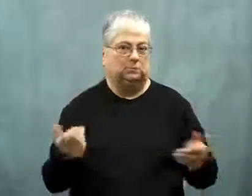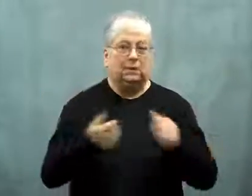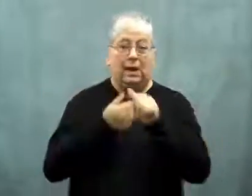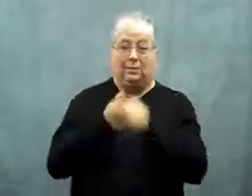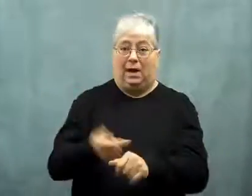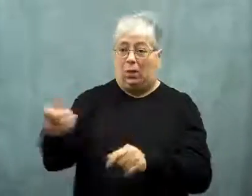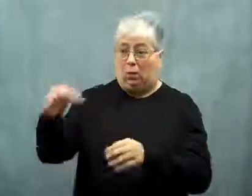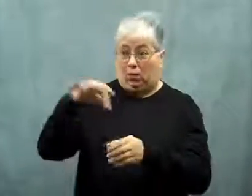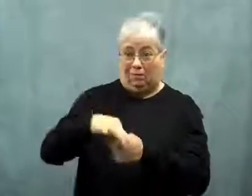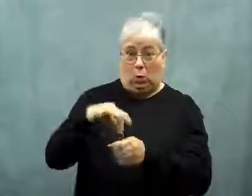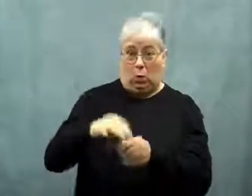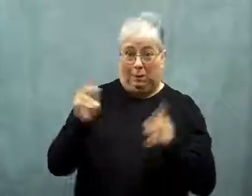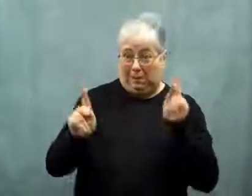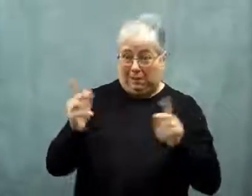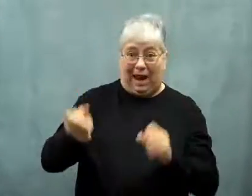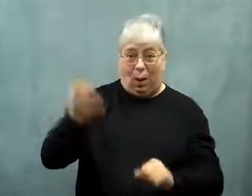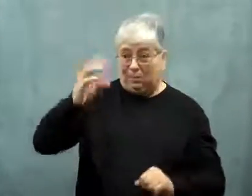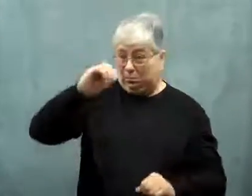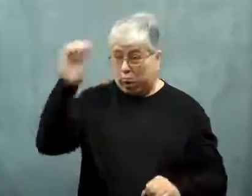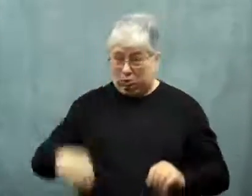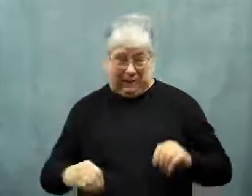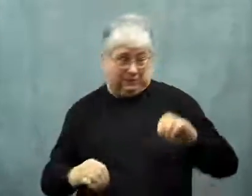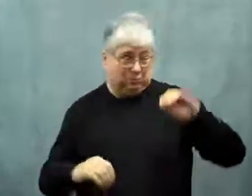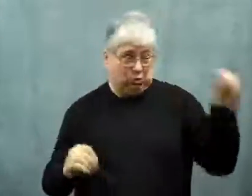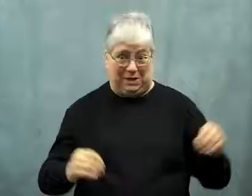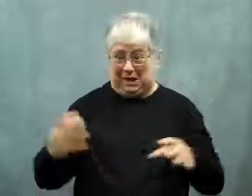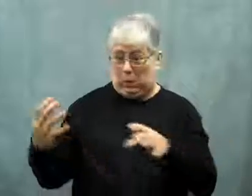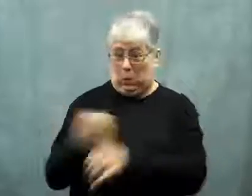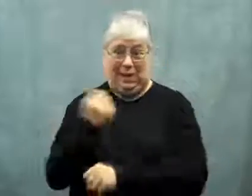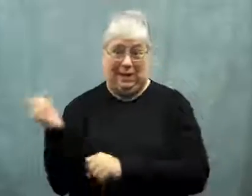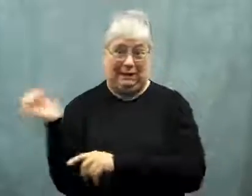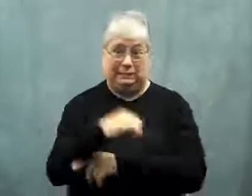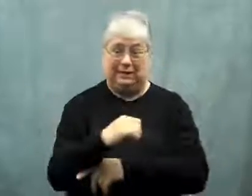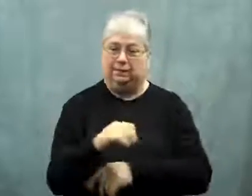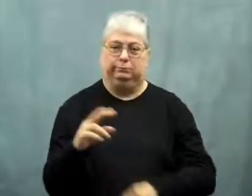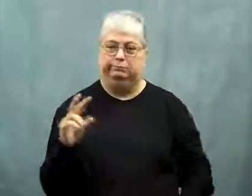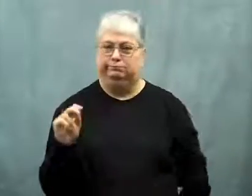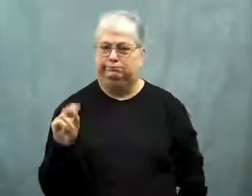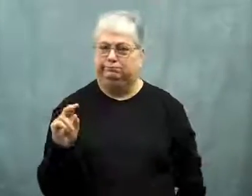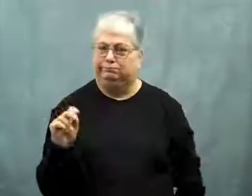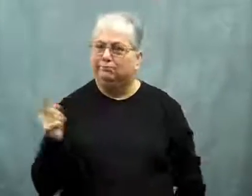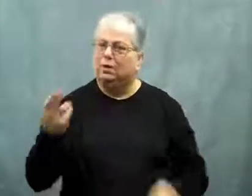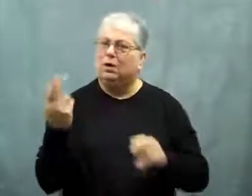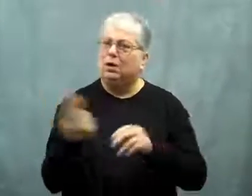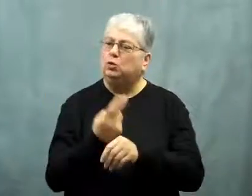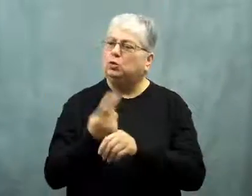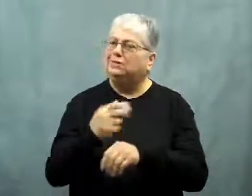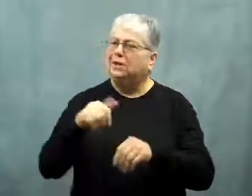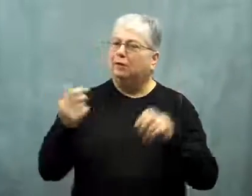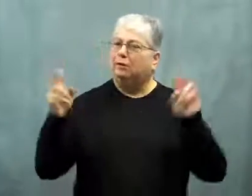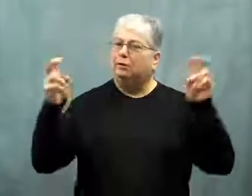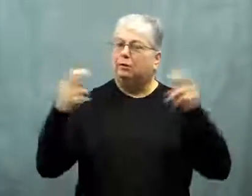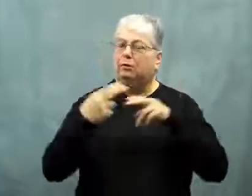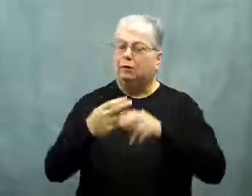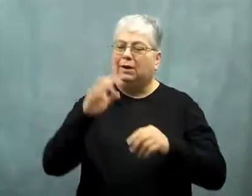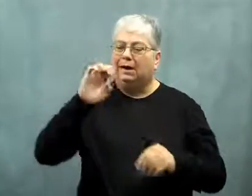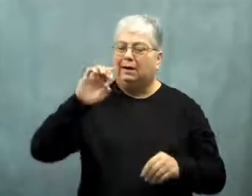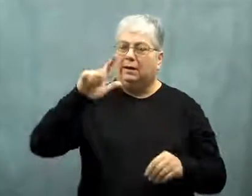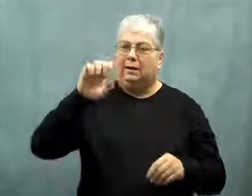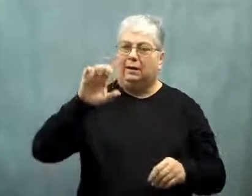The winner of that election is not determined by a majority vote of the people.